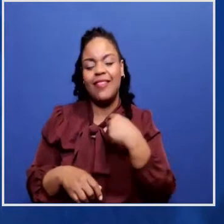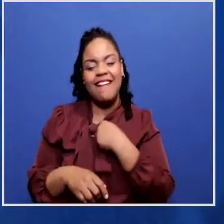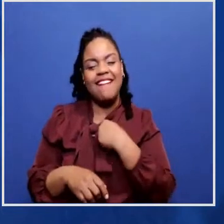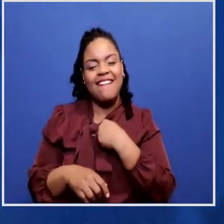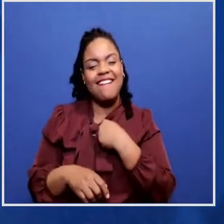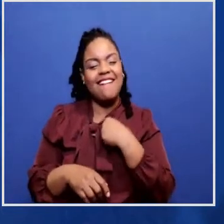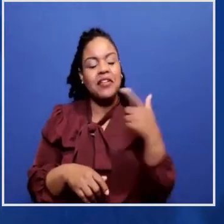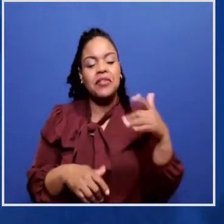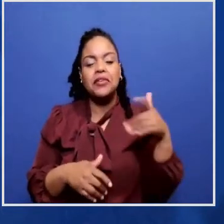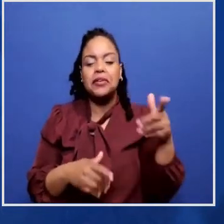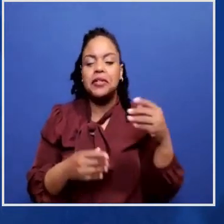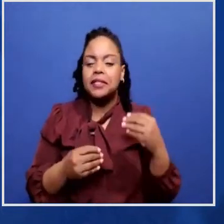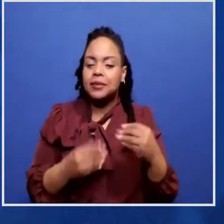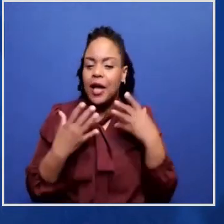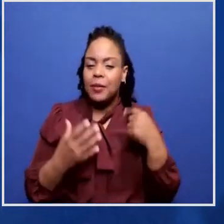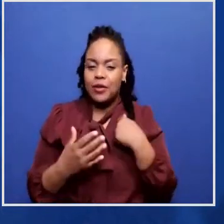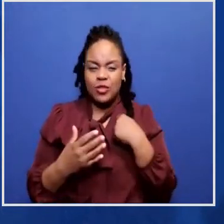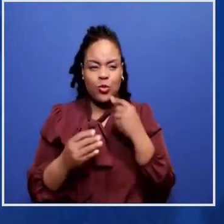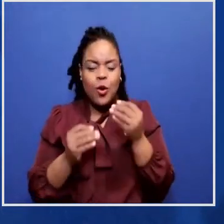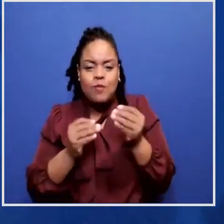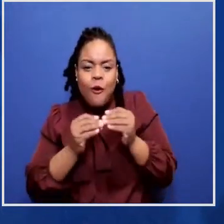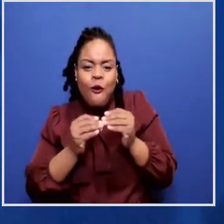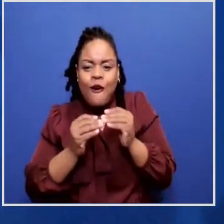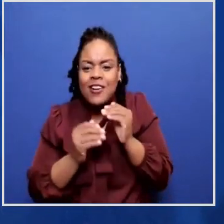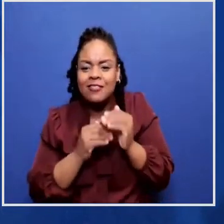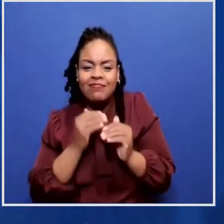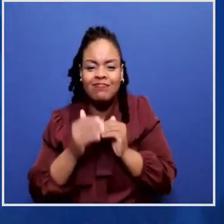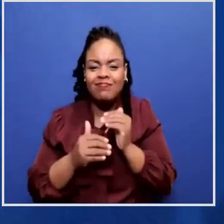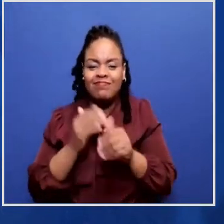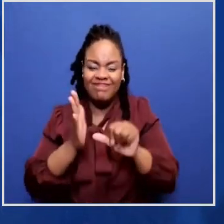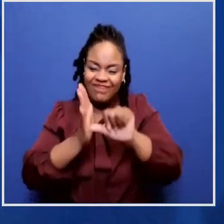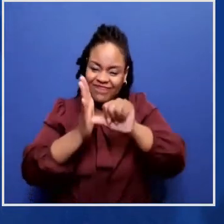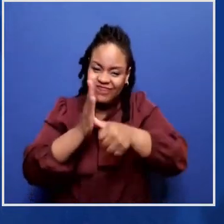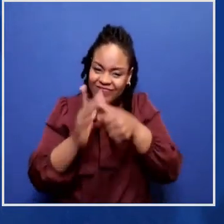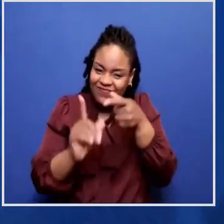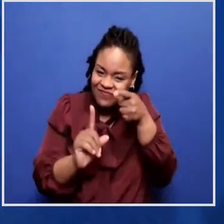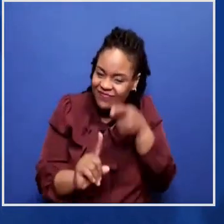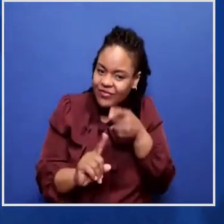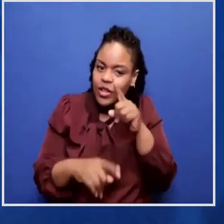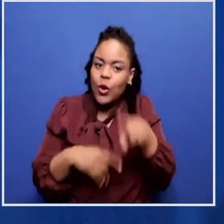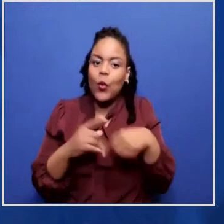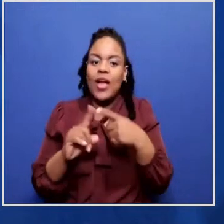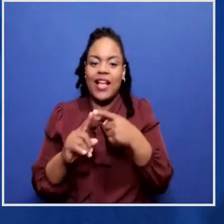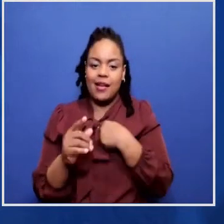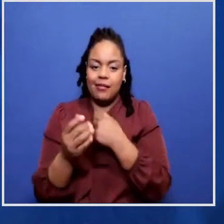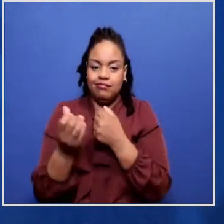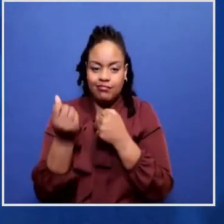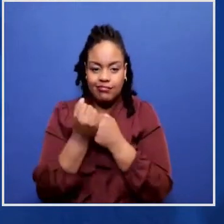OF HER WORK FOR YEARS AND SHE CONTINUES TO ENERGIZE ME TO DO MORE, BETTER, AND MORE,